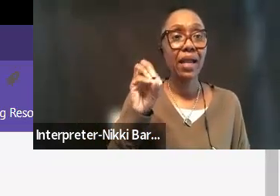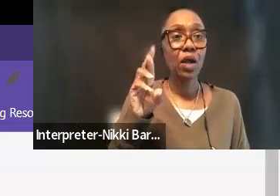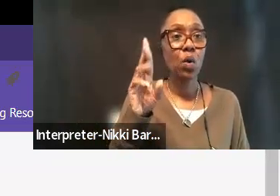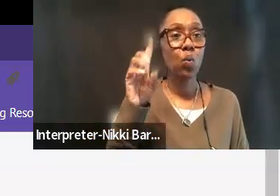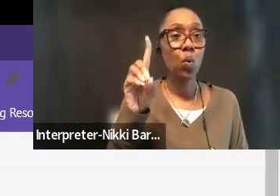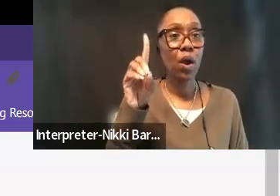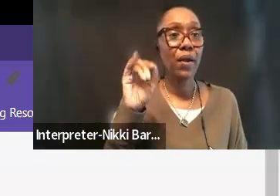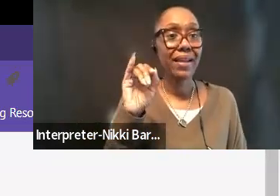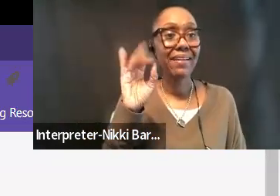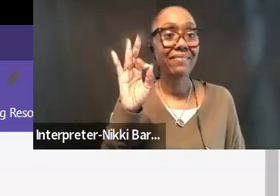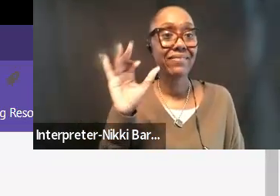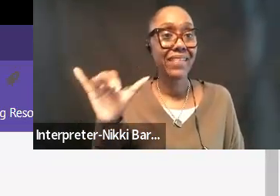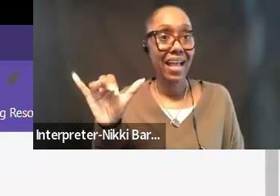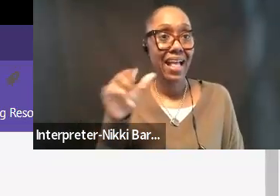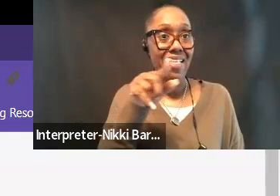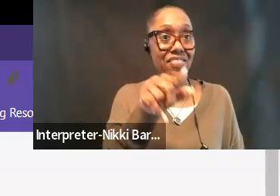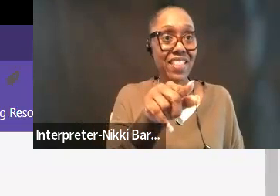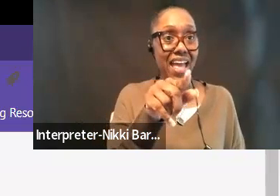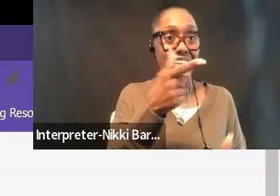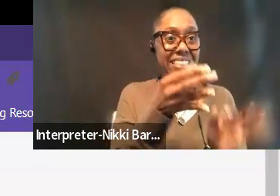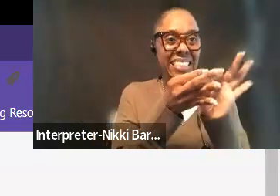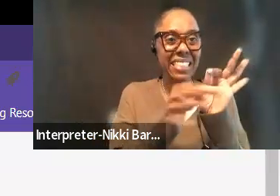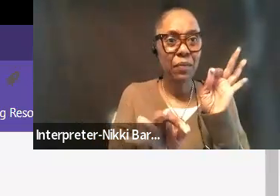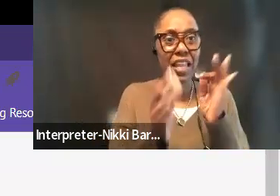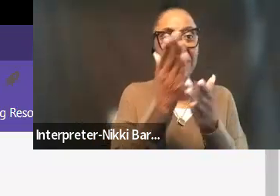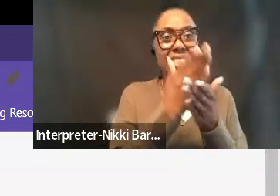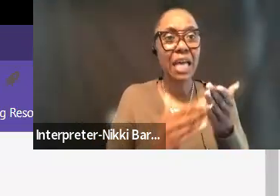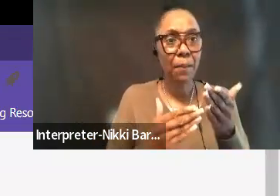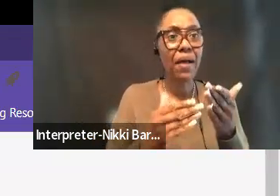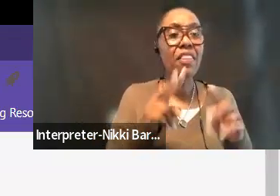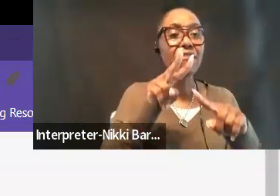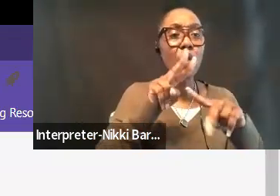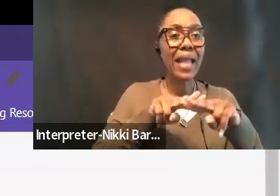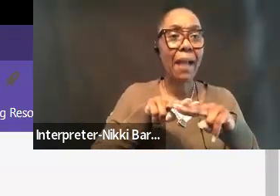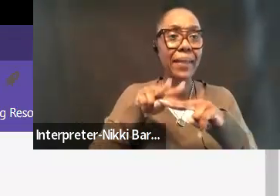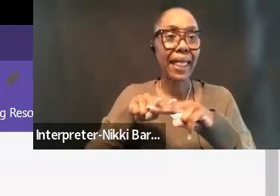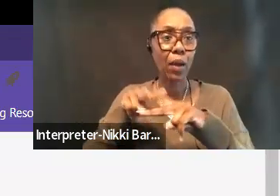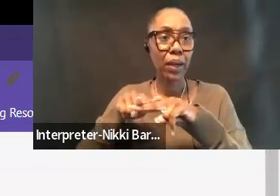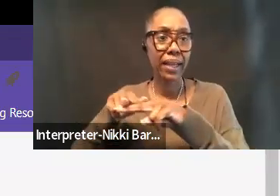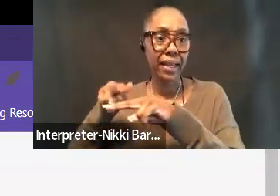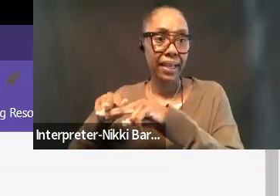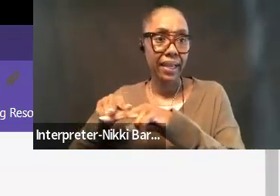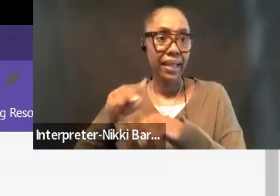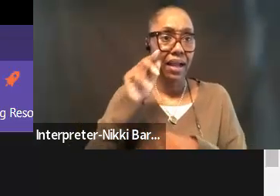What the student would be reading by simplifying some of the vocabulary. On, on that, on that document.